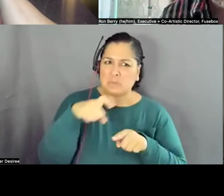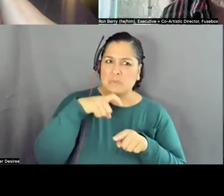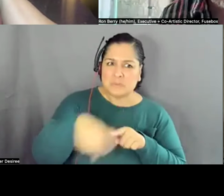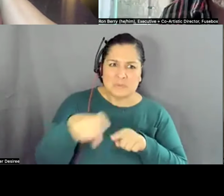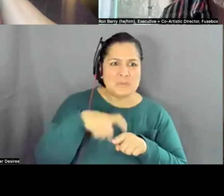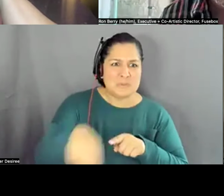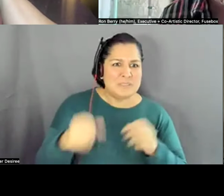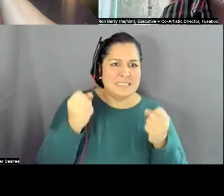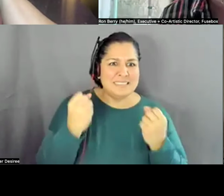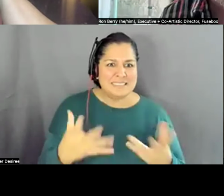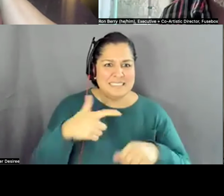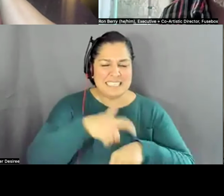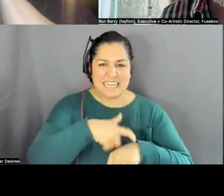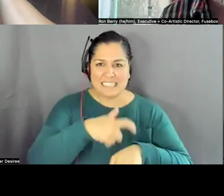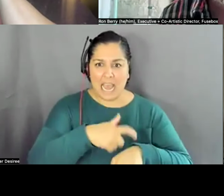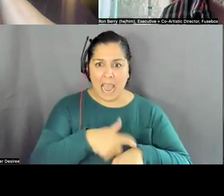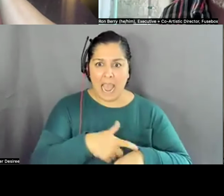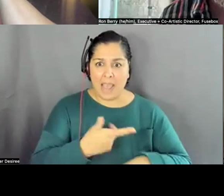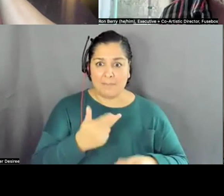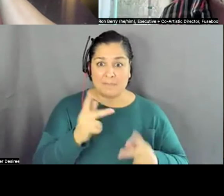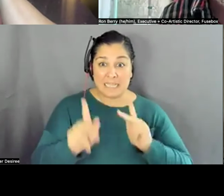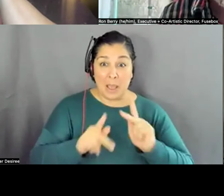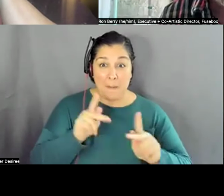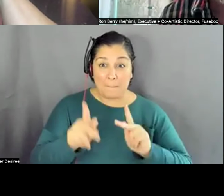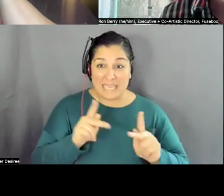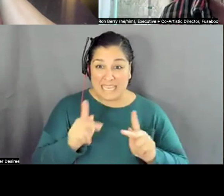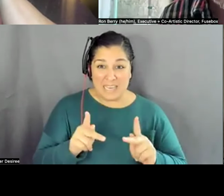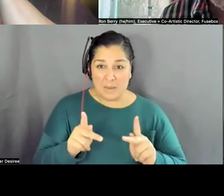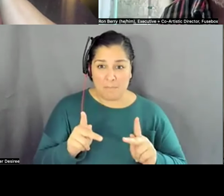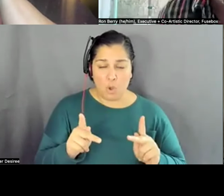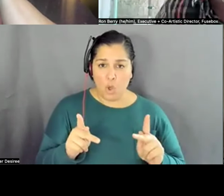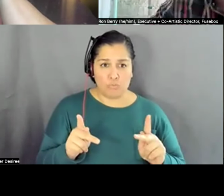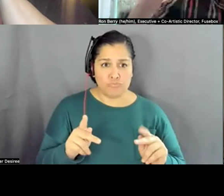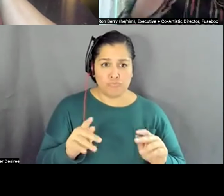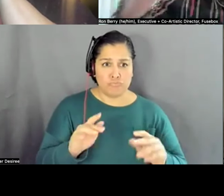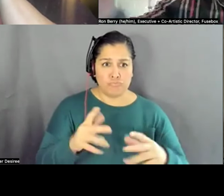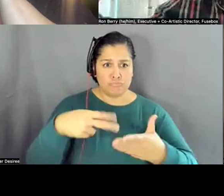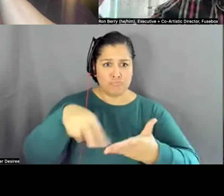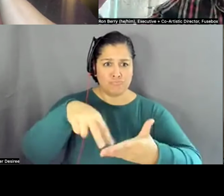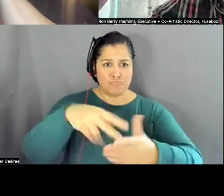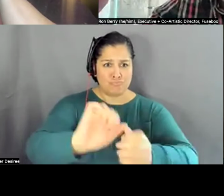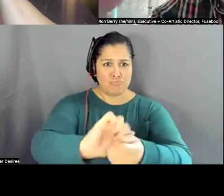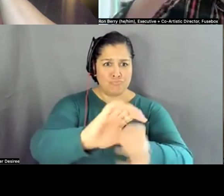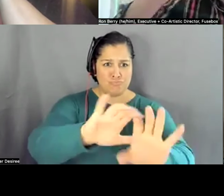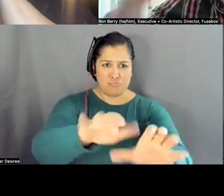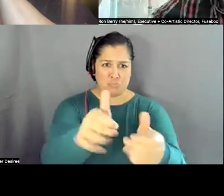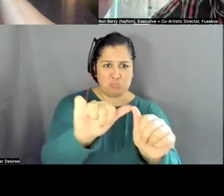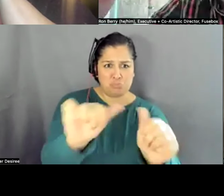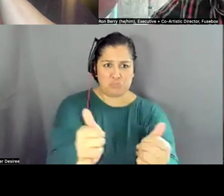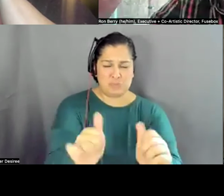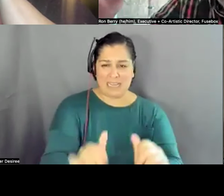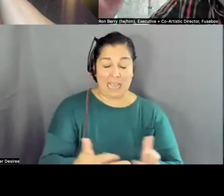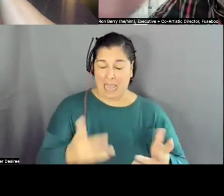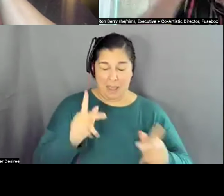literally people are just making shapes in public spaces and like, I don't know, people lost their minds.